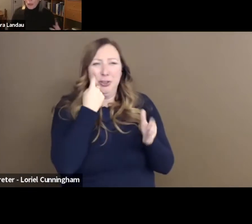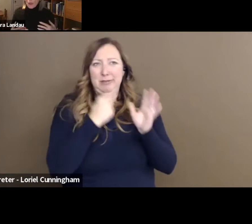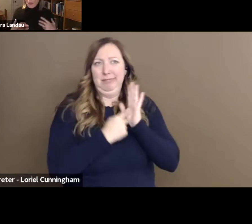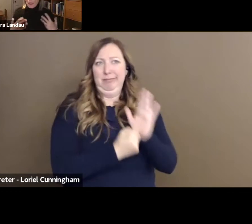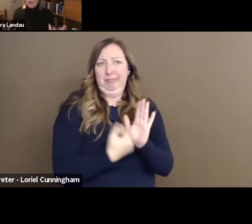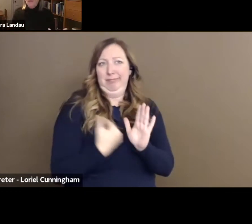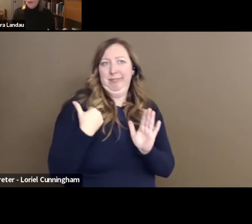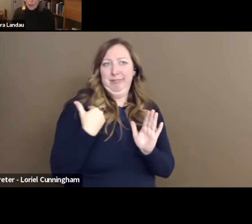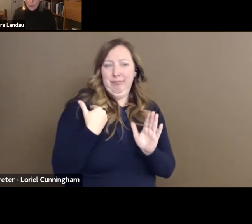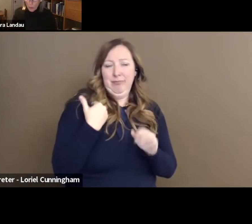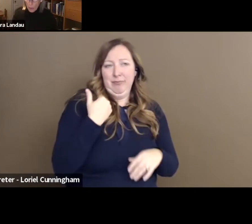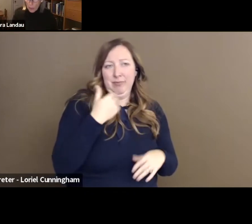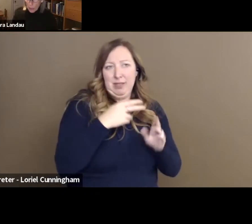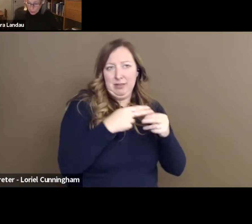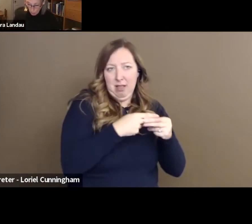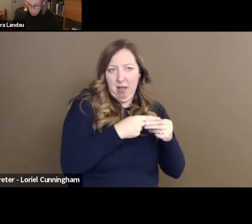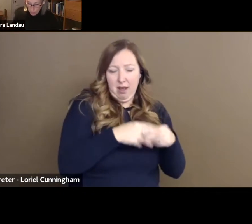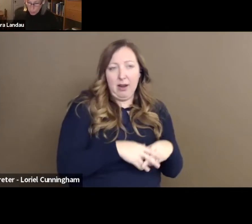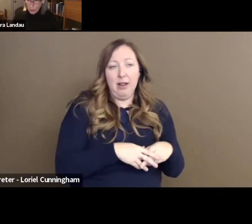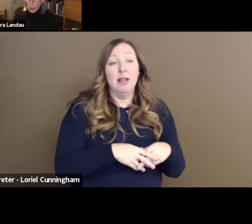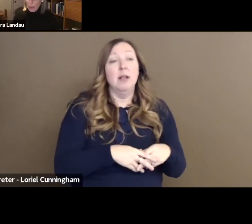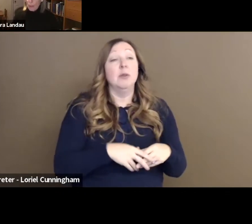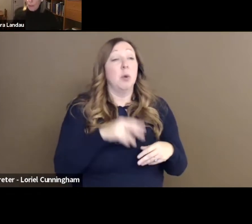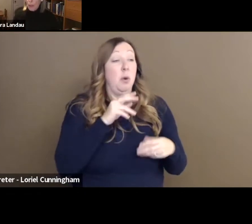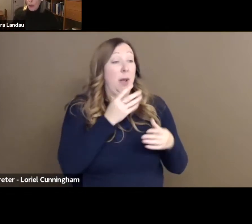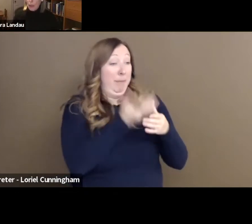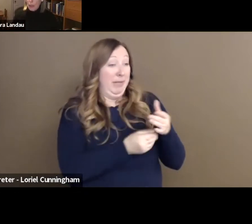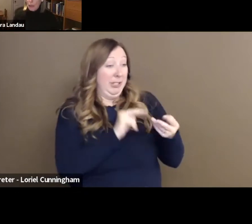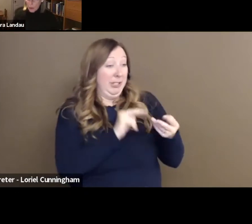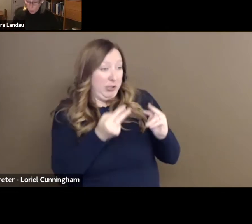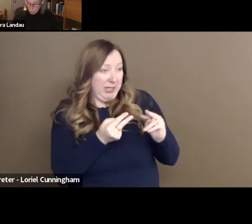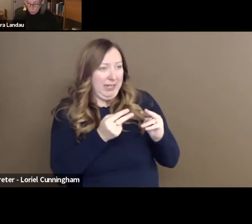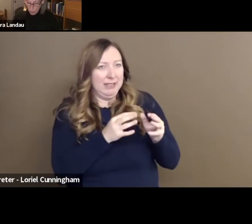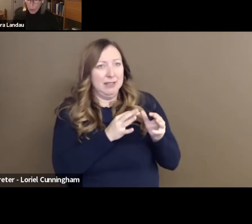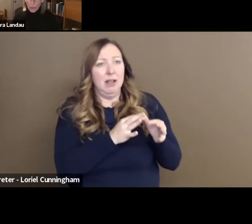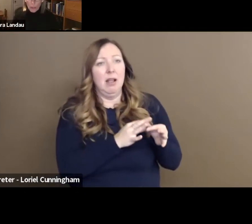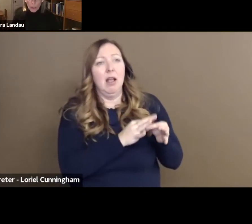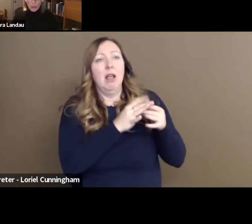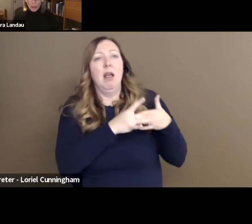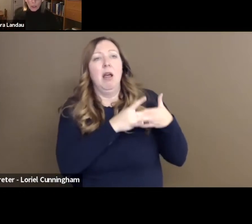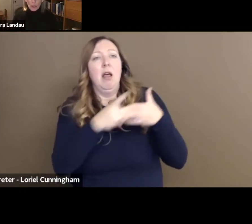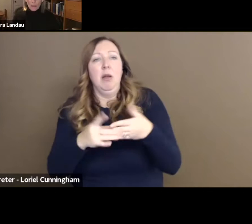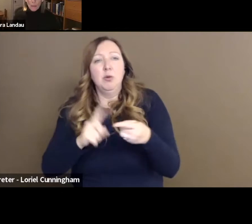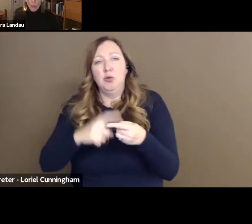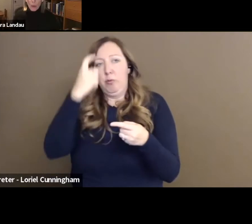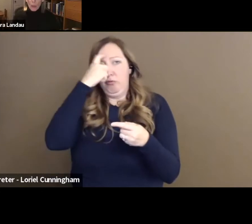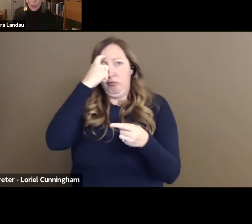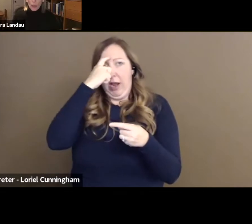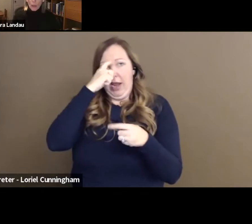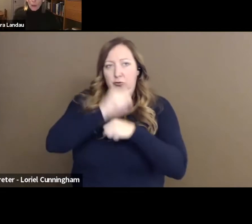going to be a different kind of a brain in some ways than some